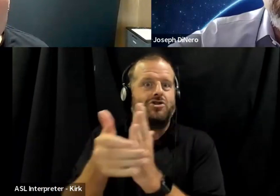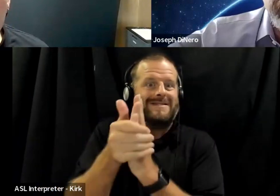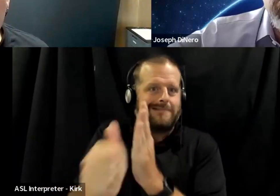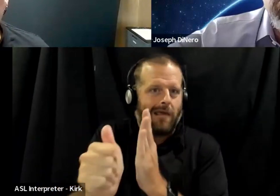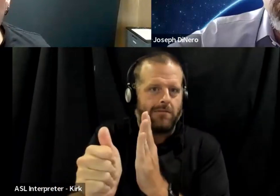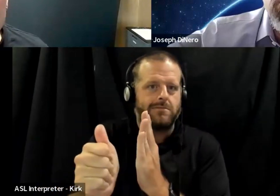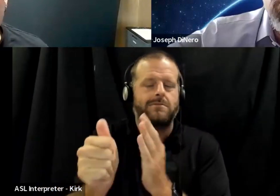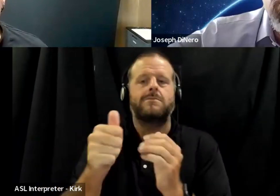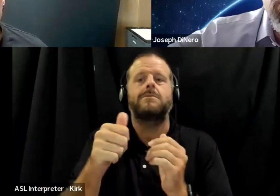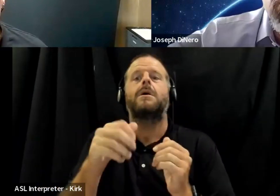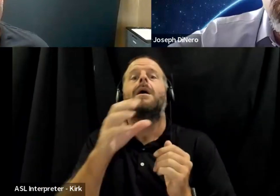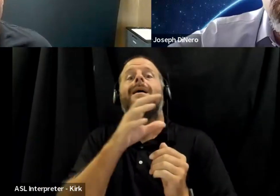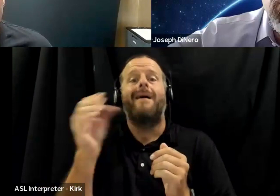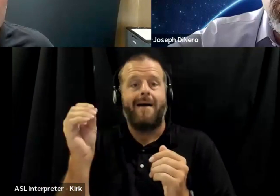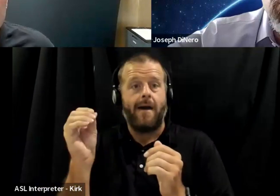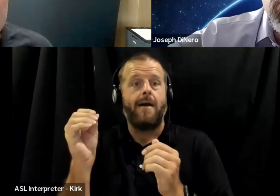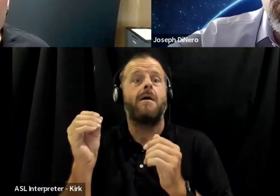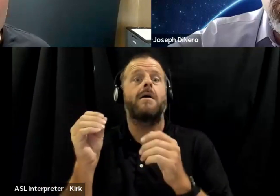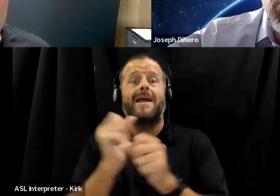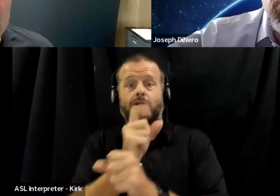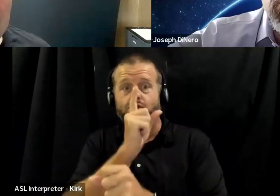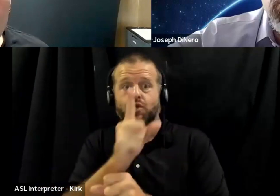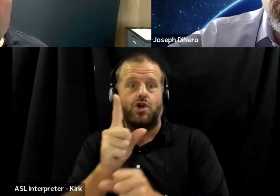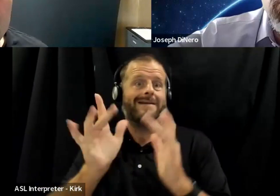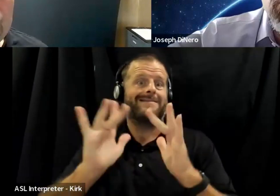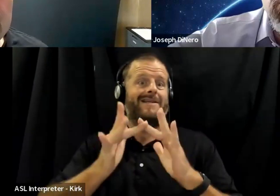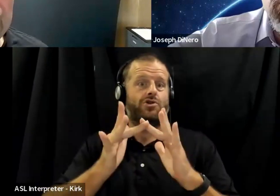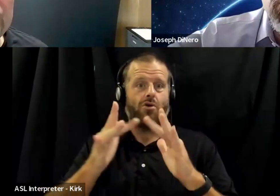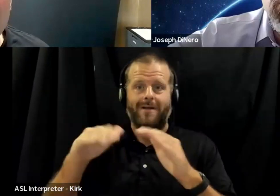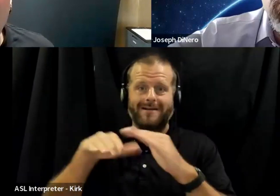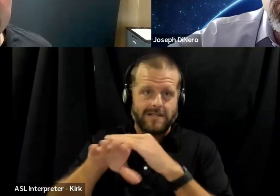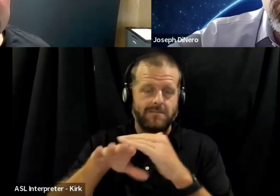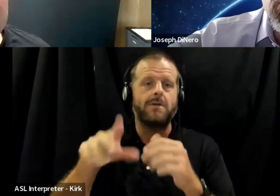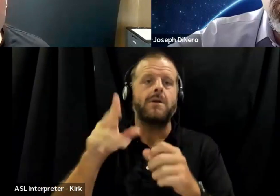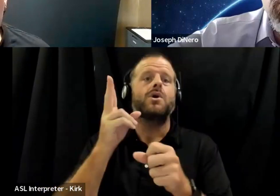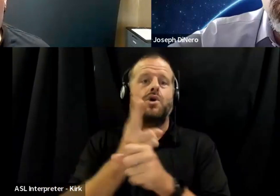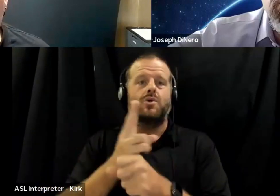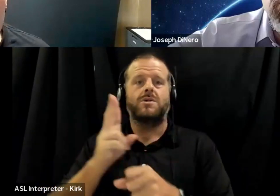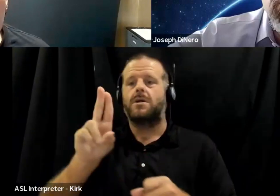He's also ensuring digital accessibility, working with UsableNet as a tester